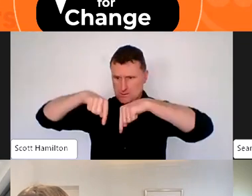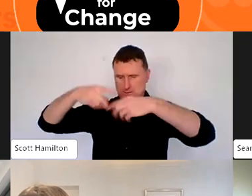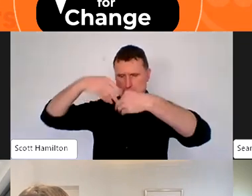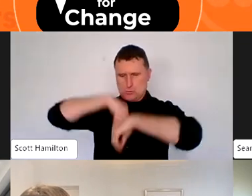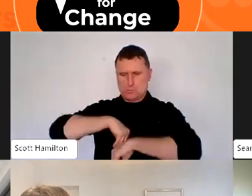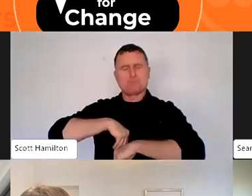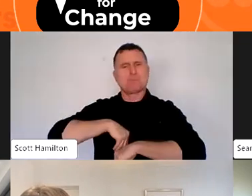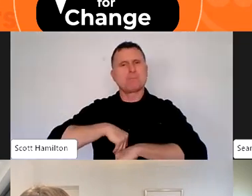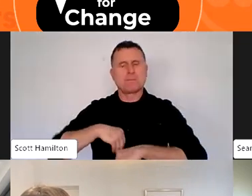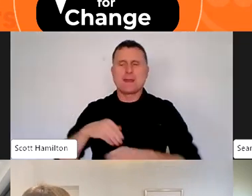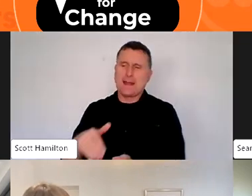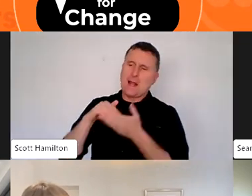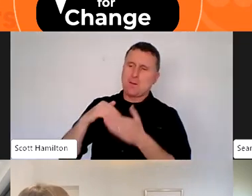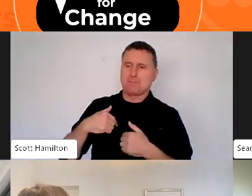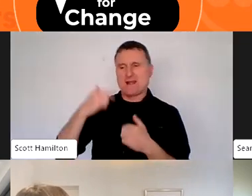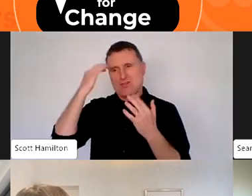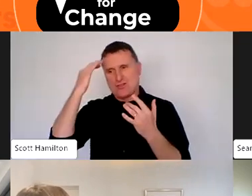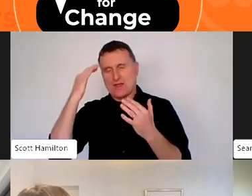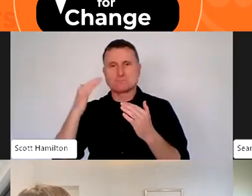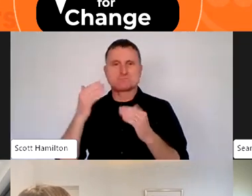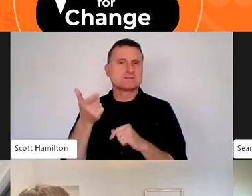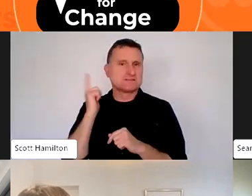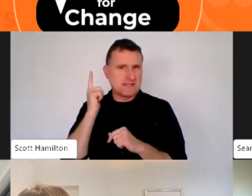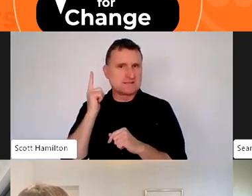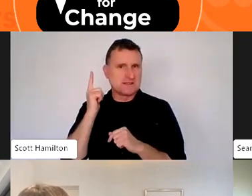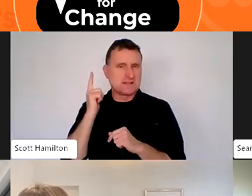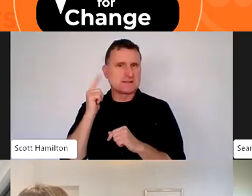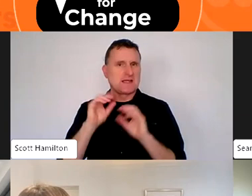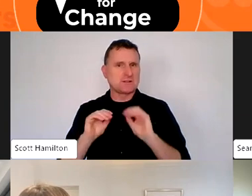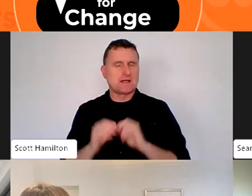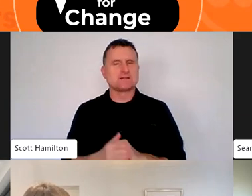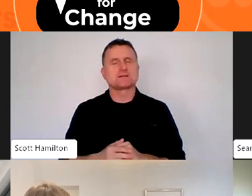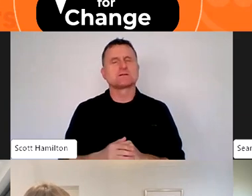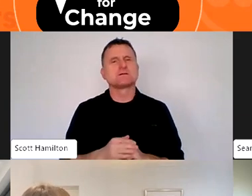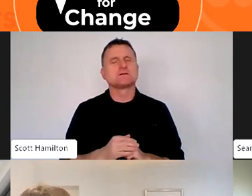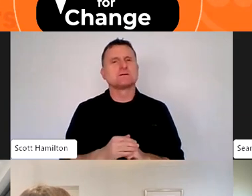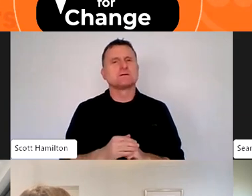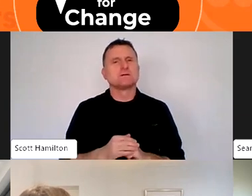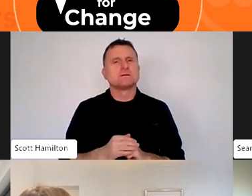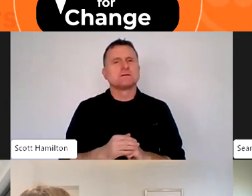now. Three principles. And here I draw on my own confidence from